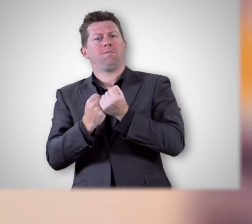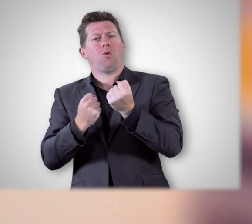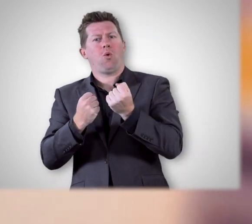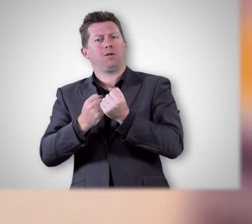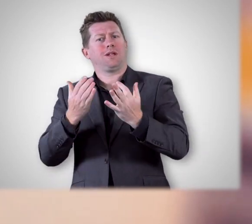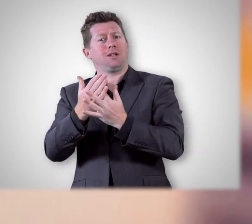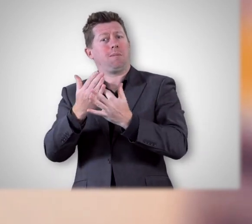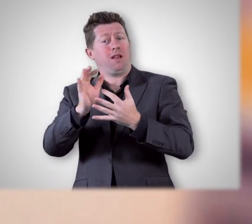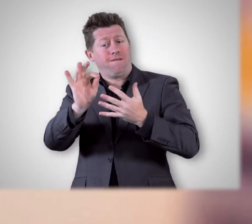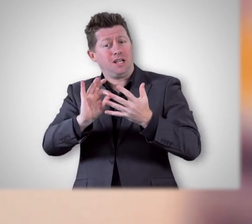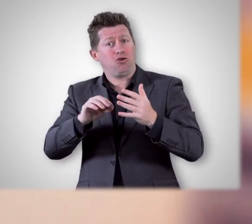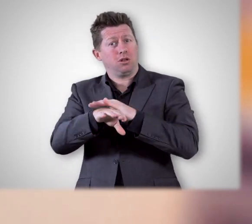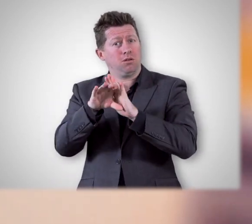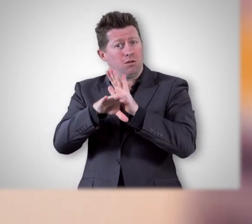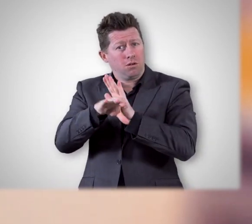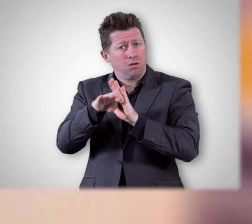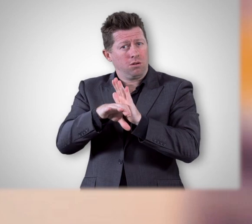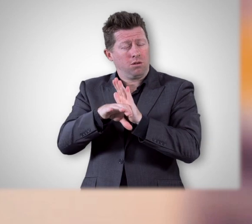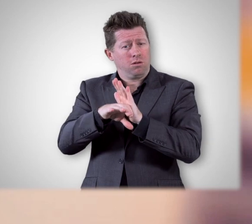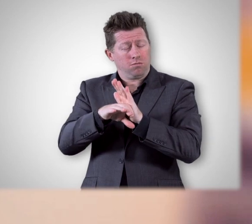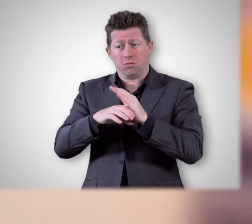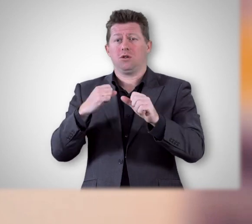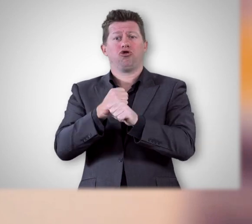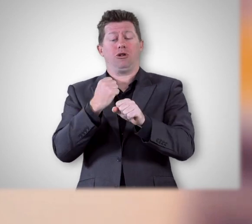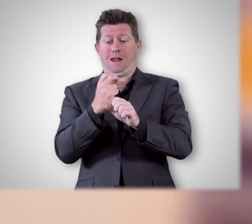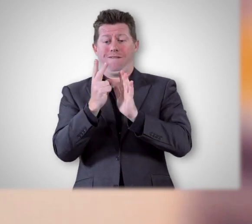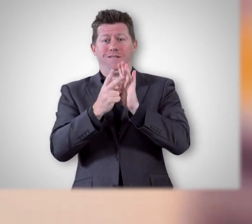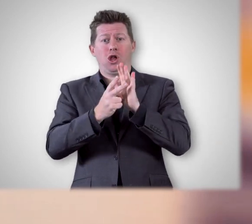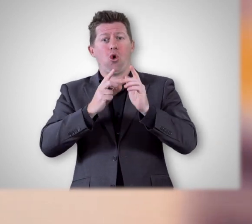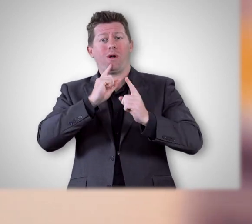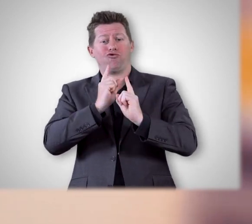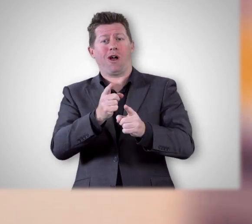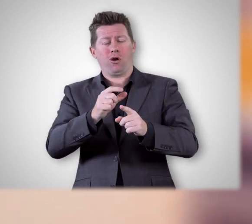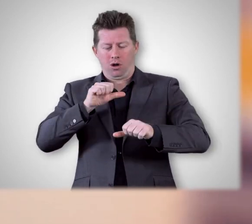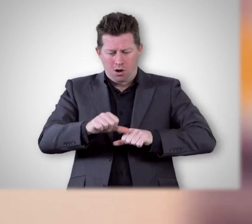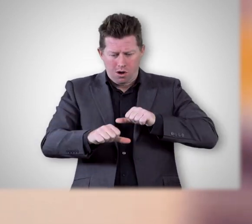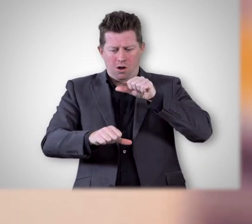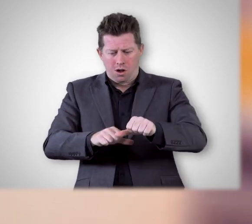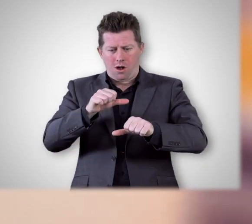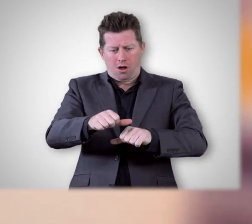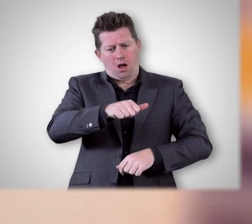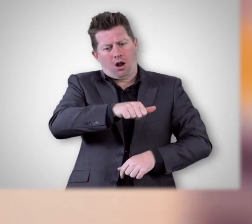features, also creating some video instructions to make it a step-by-step process and build our